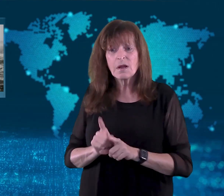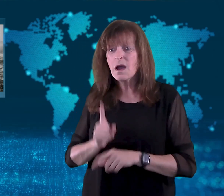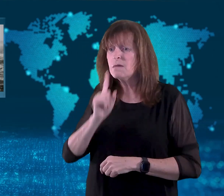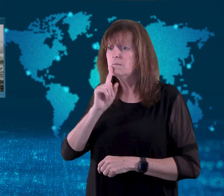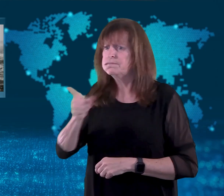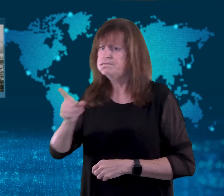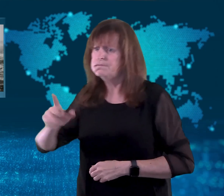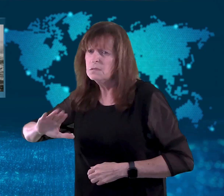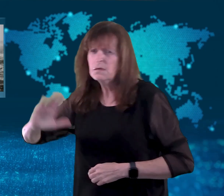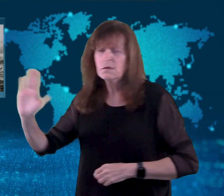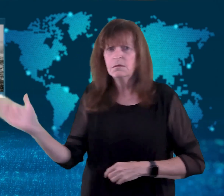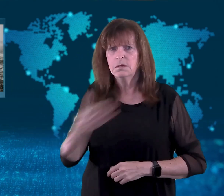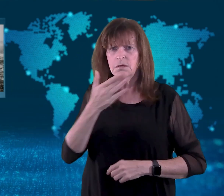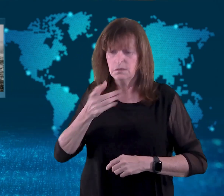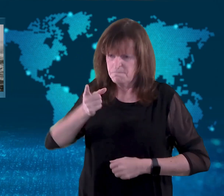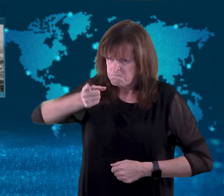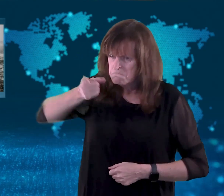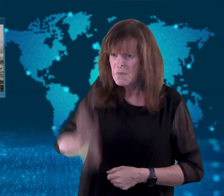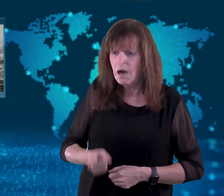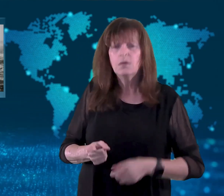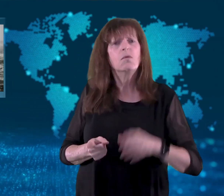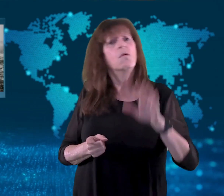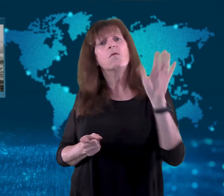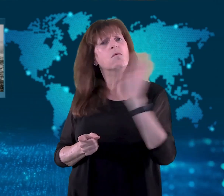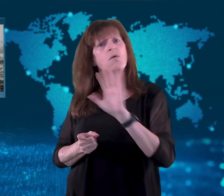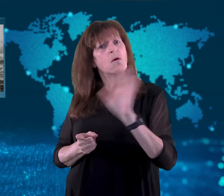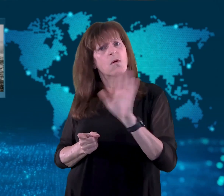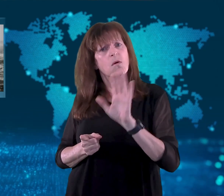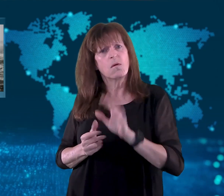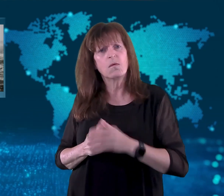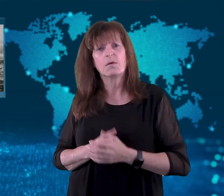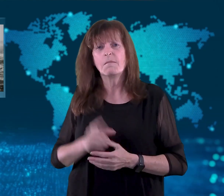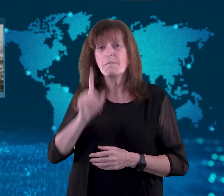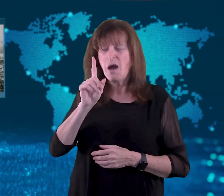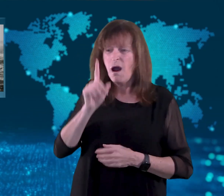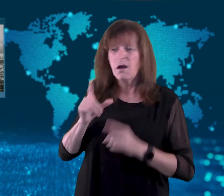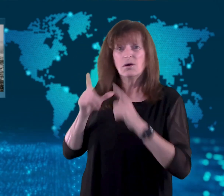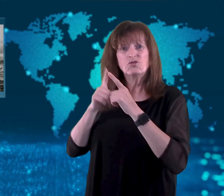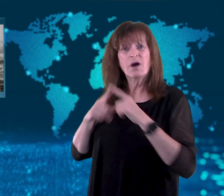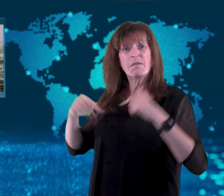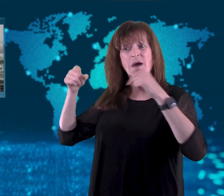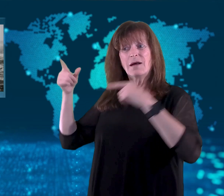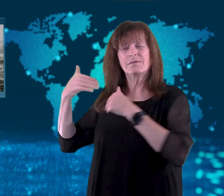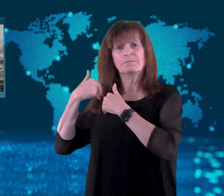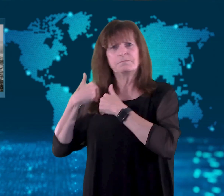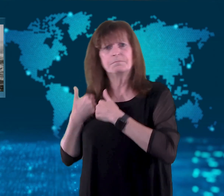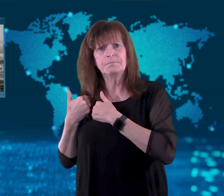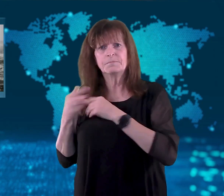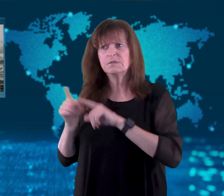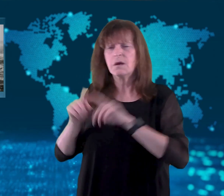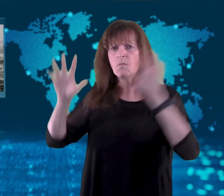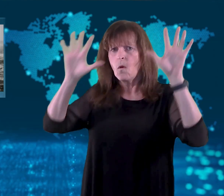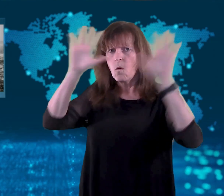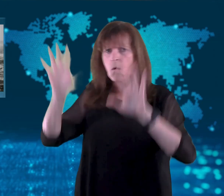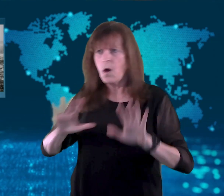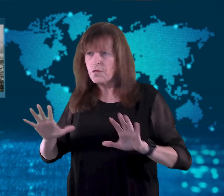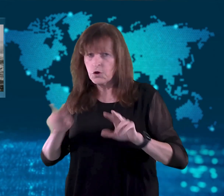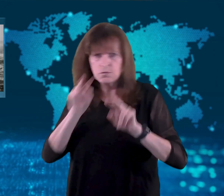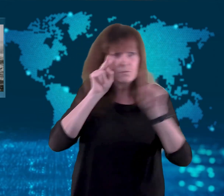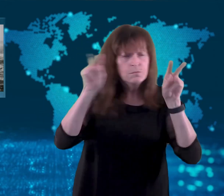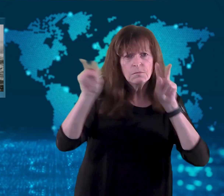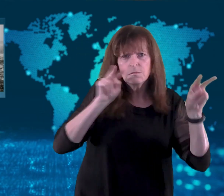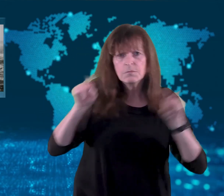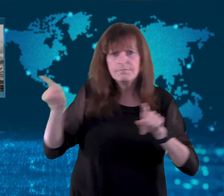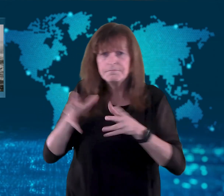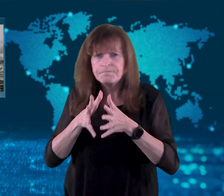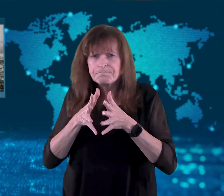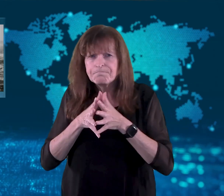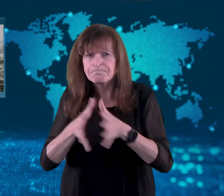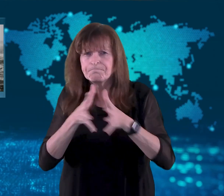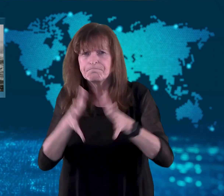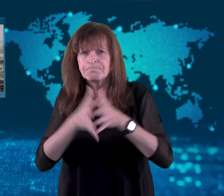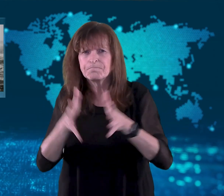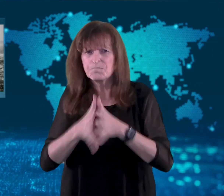The evacuation orders are not mandatory, but the Japan Meteorological Agency (JMA)